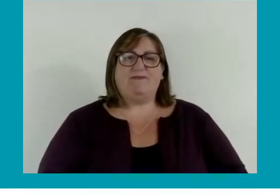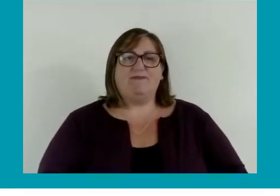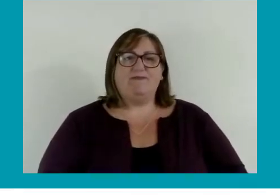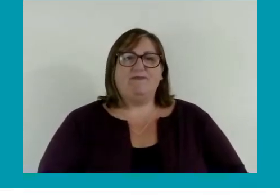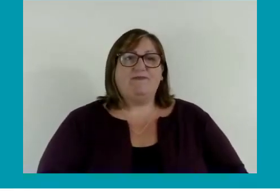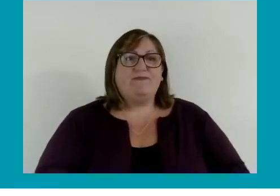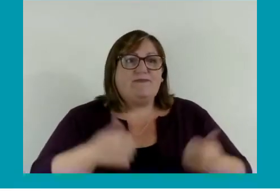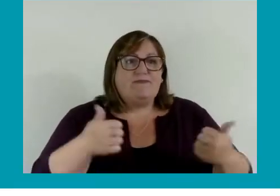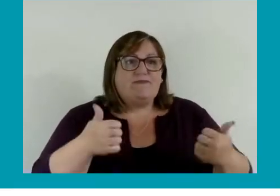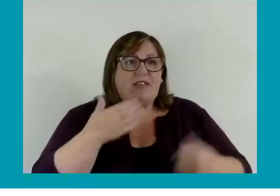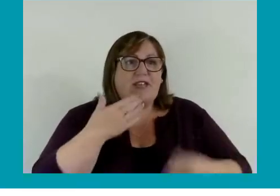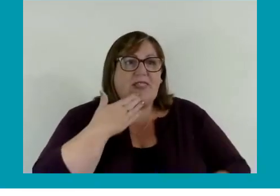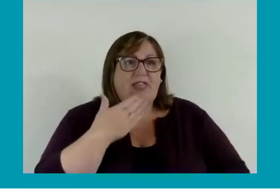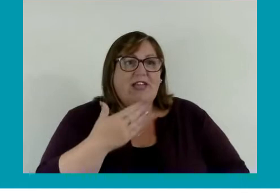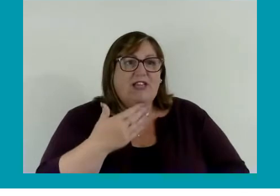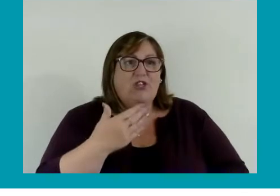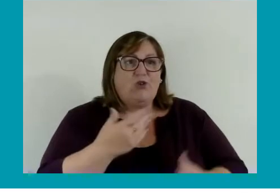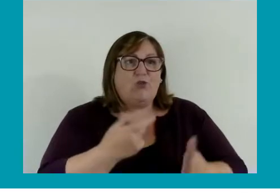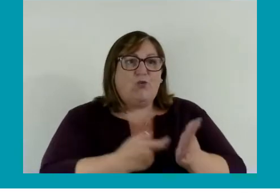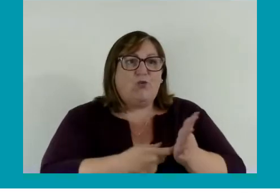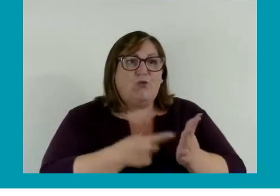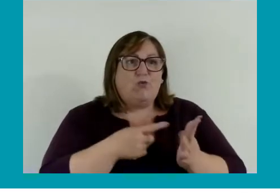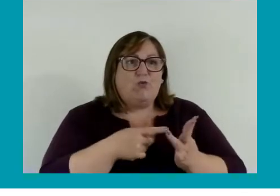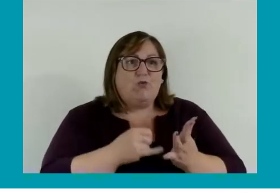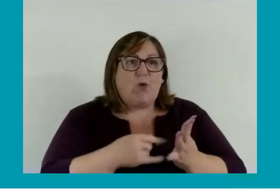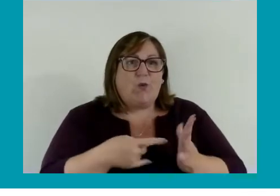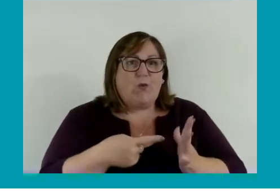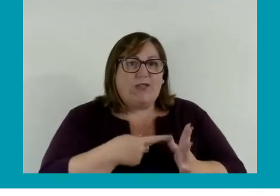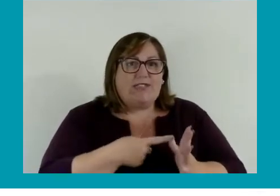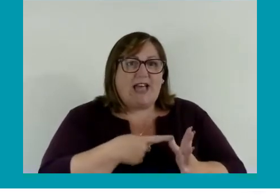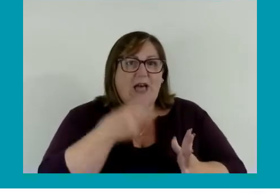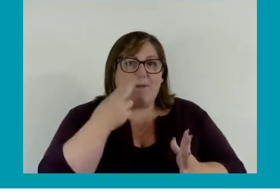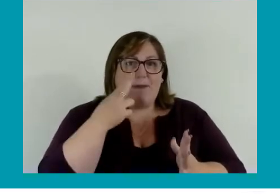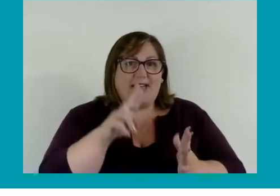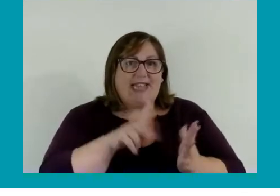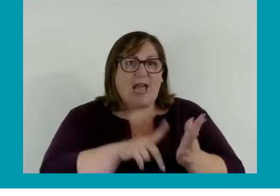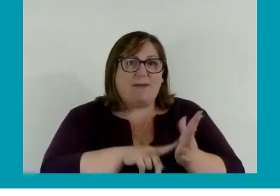Laura Page and I'm the talent assessment manager for the John Lewis Partnership um so that means